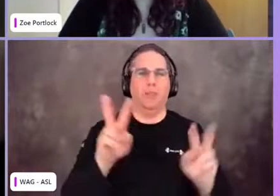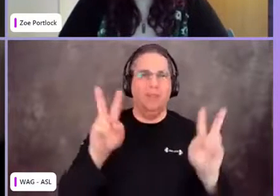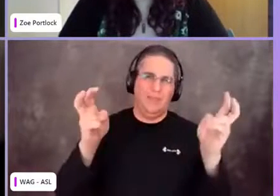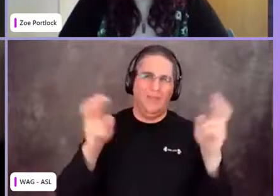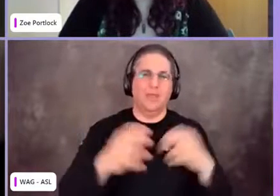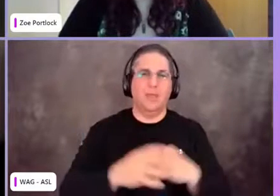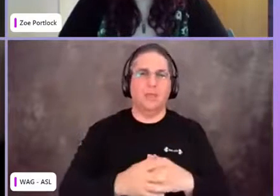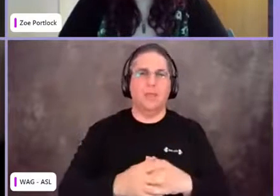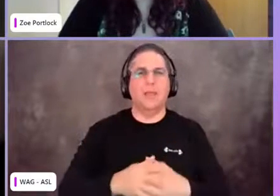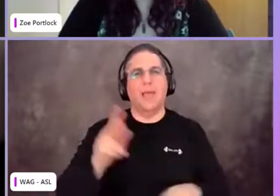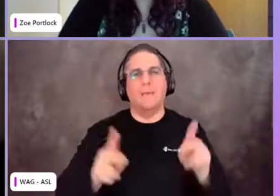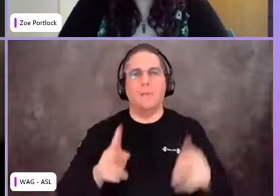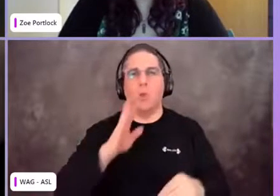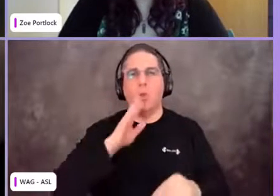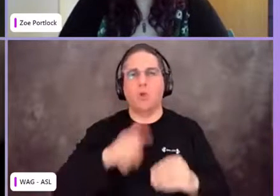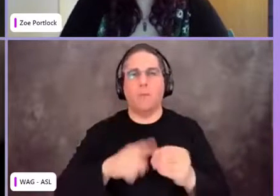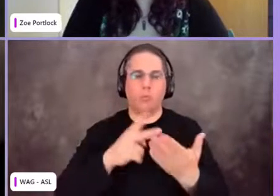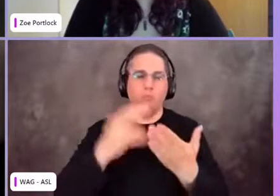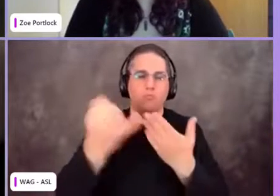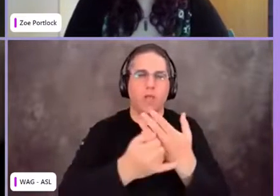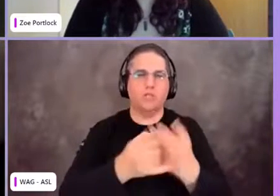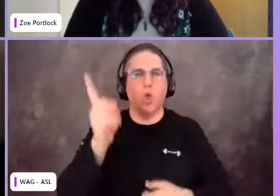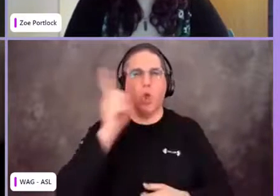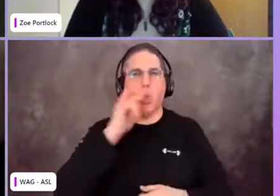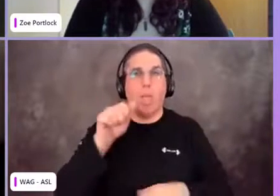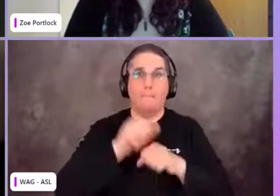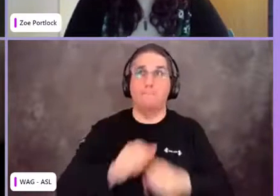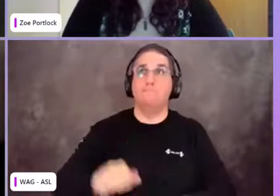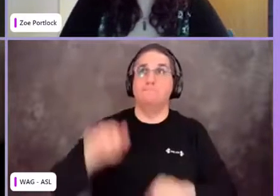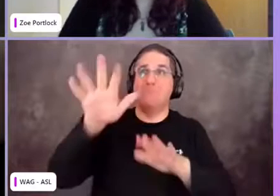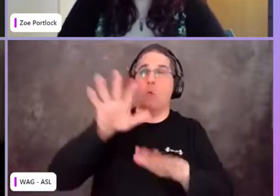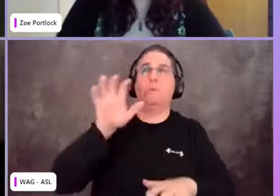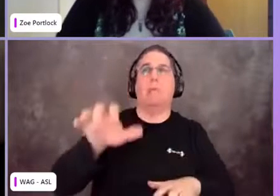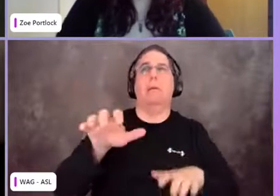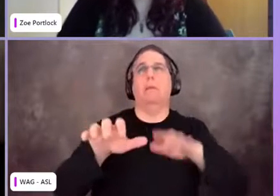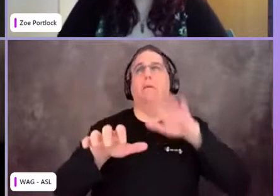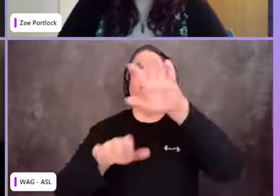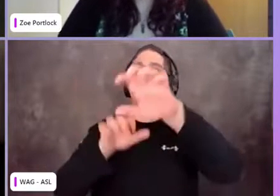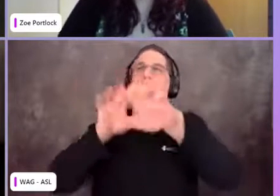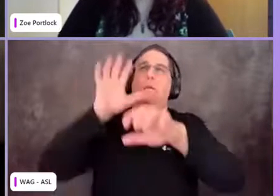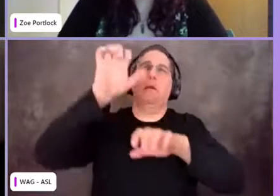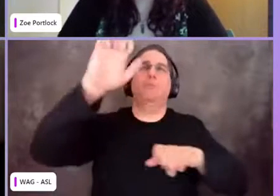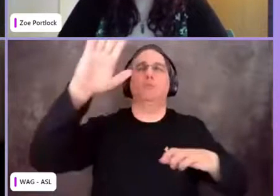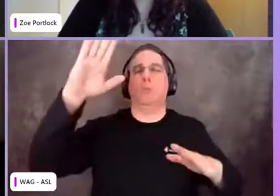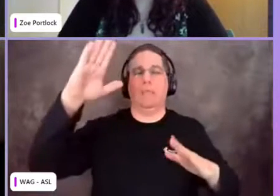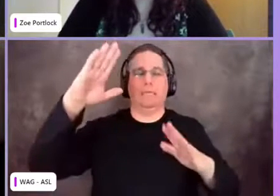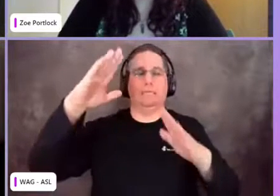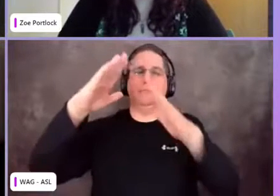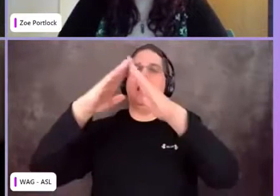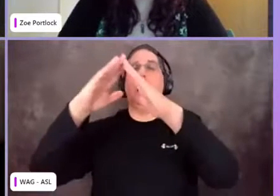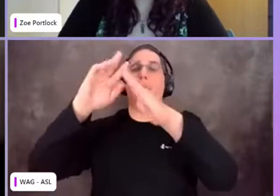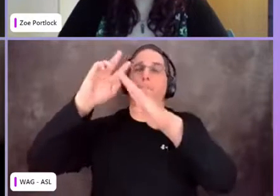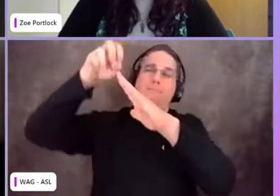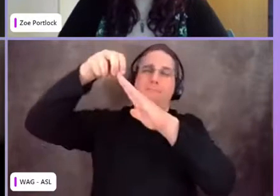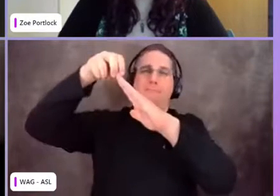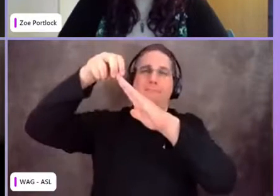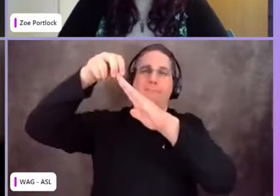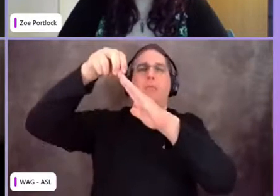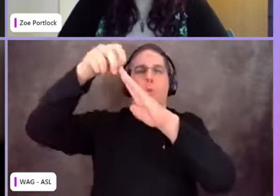I want to move us forward to the journey. Everybody talks about projects as climbing a mountain, getting to the